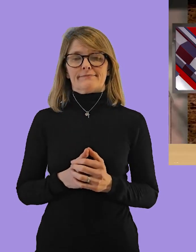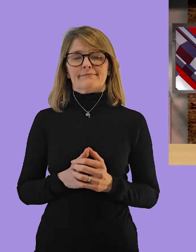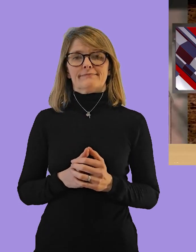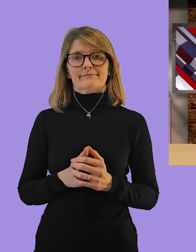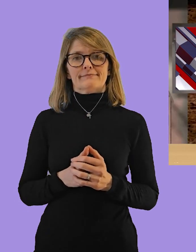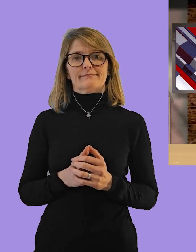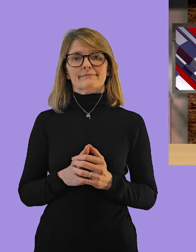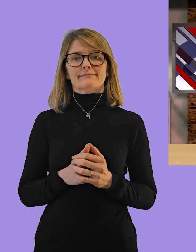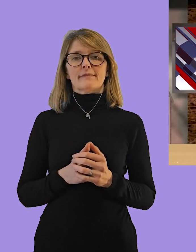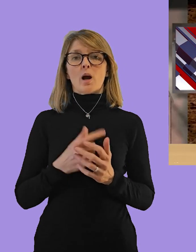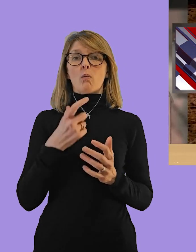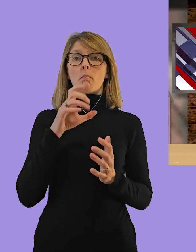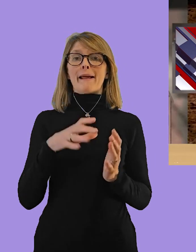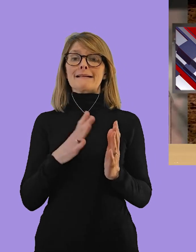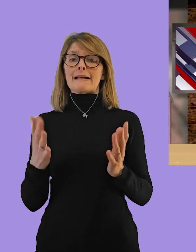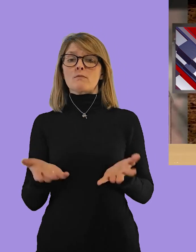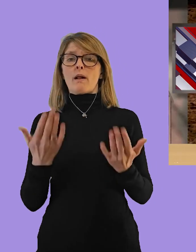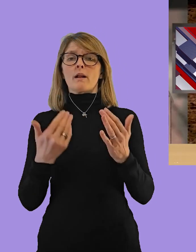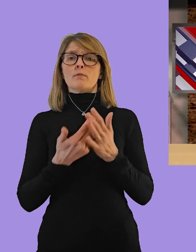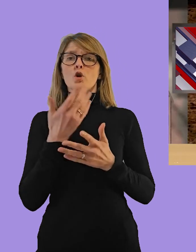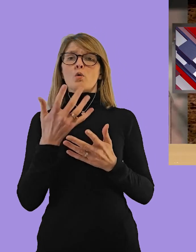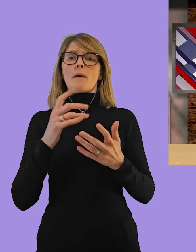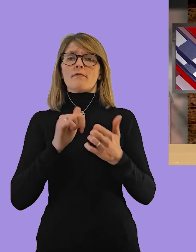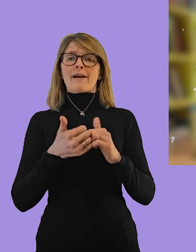One Place East welcome new Befriending and Volunteer Coordinator.